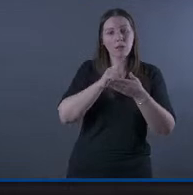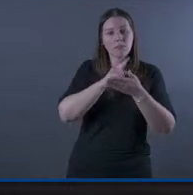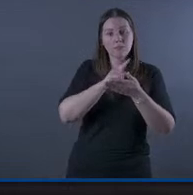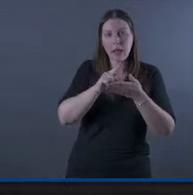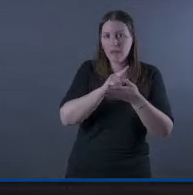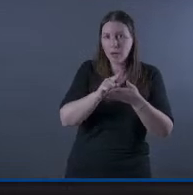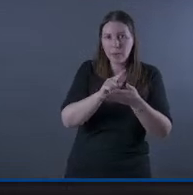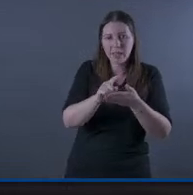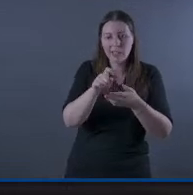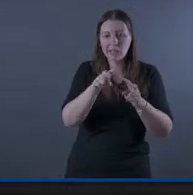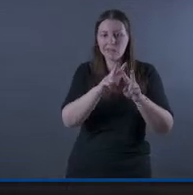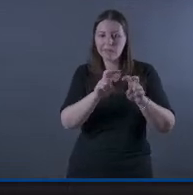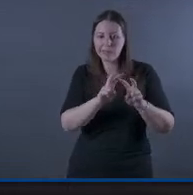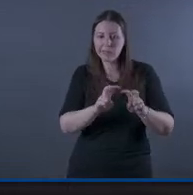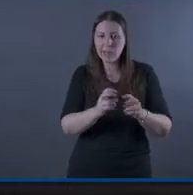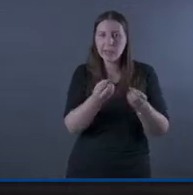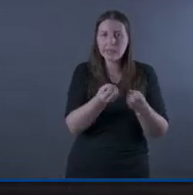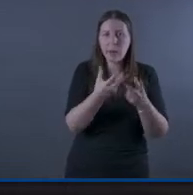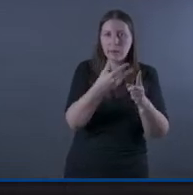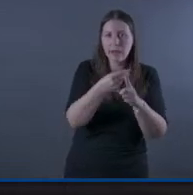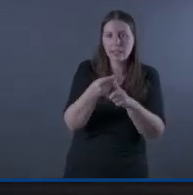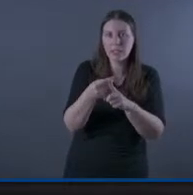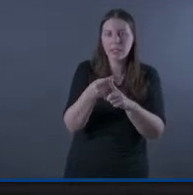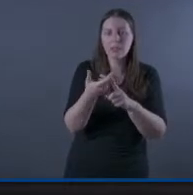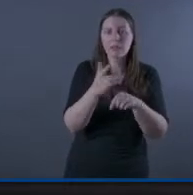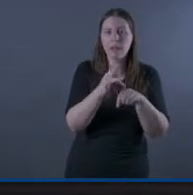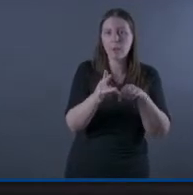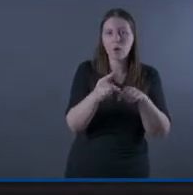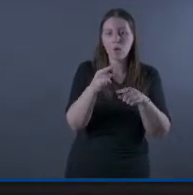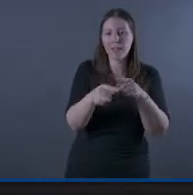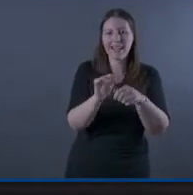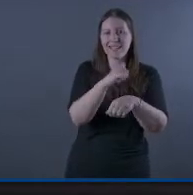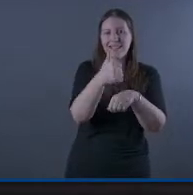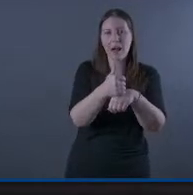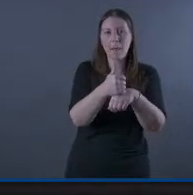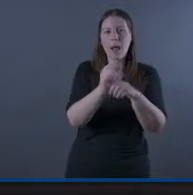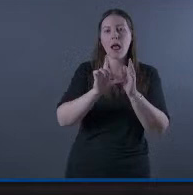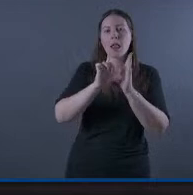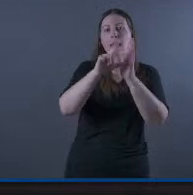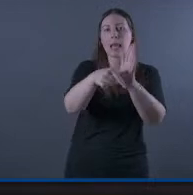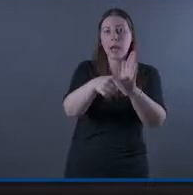but for now that is the limiting factor and that's why there's some limitations in our systems as well.